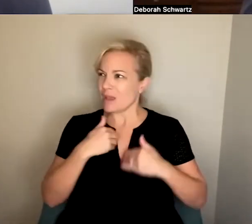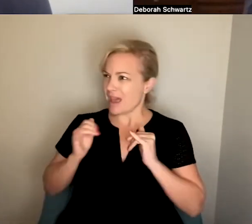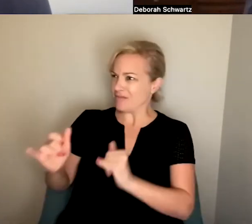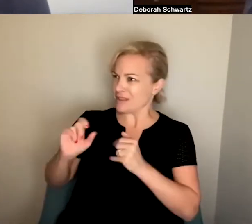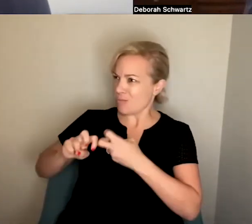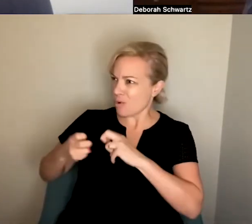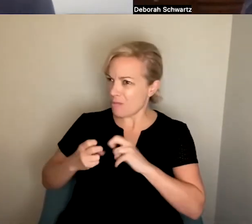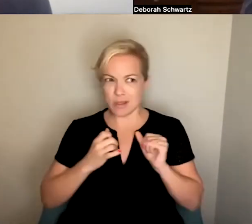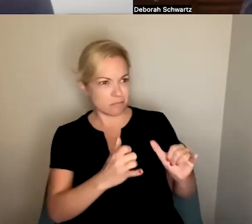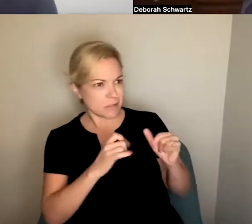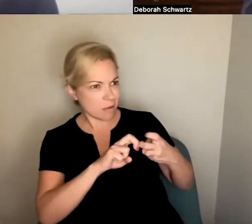they can change them if they come together.